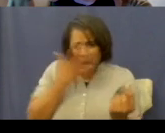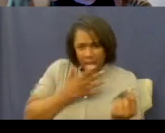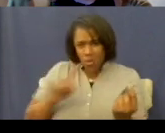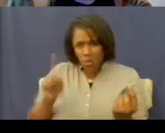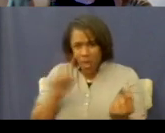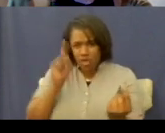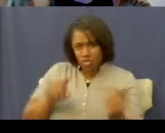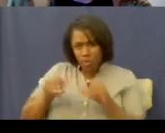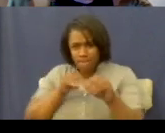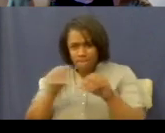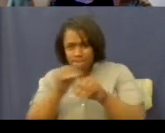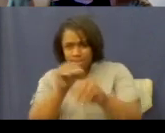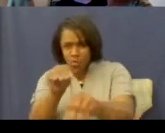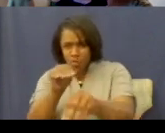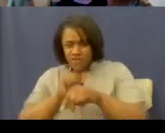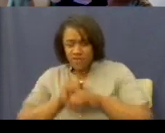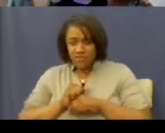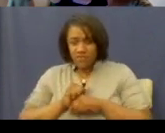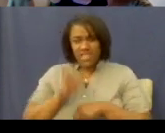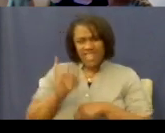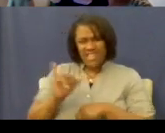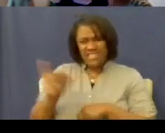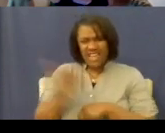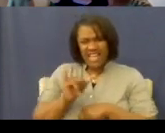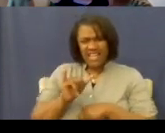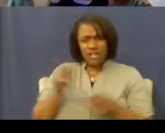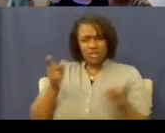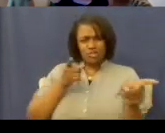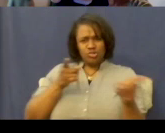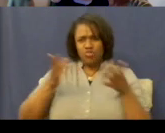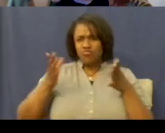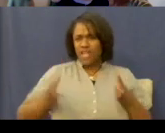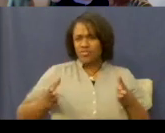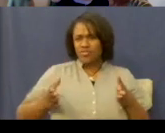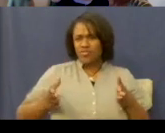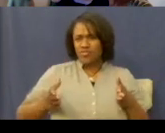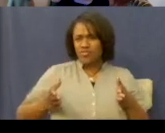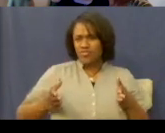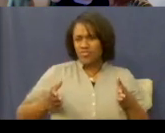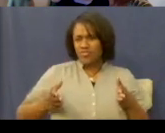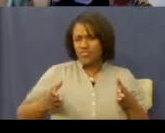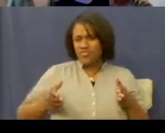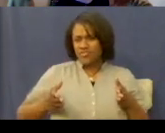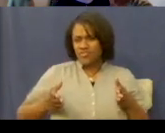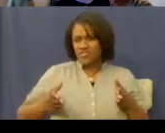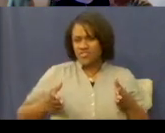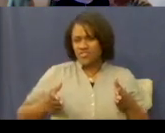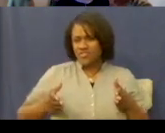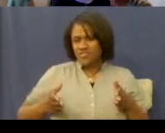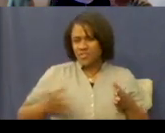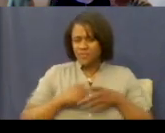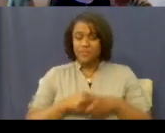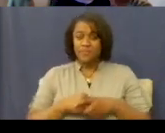It's kind of like the director. It has dendrites;